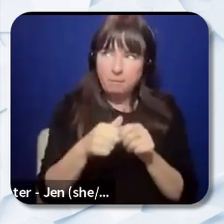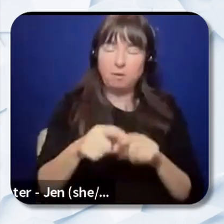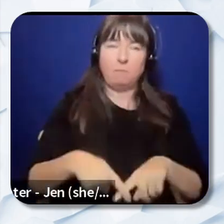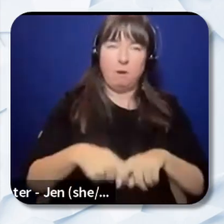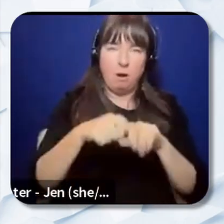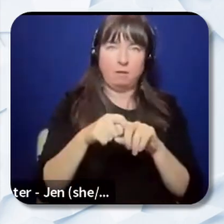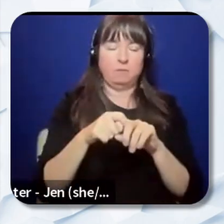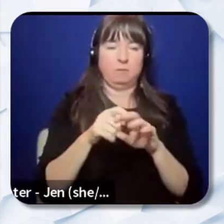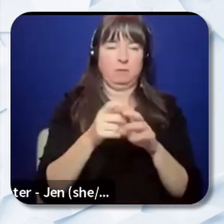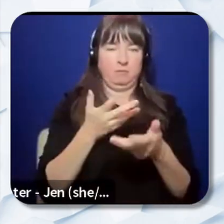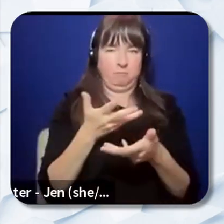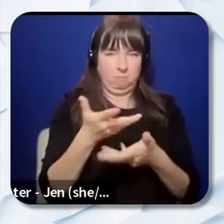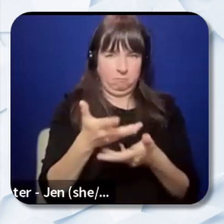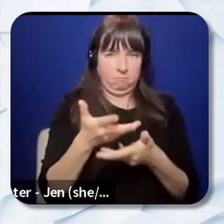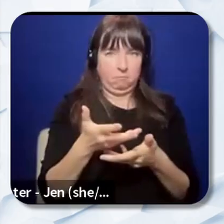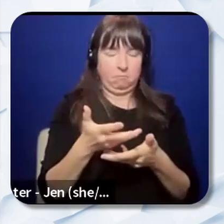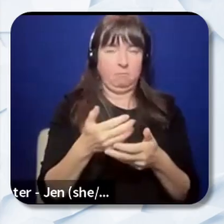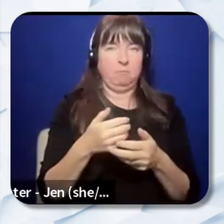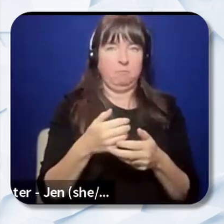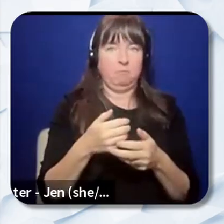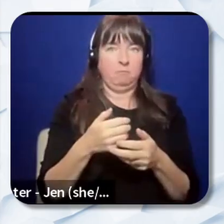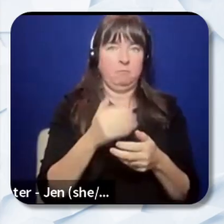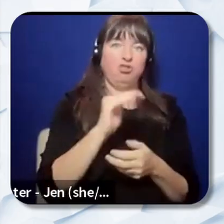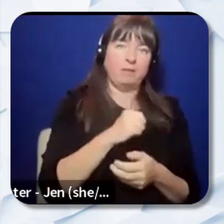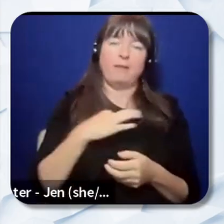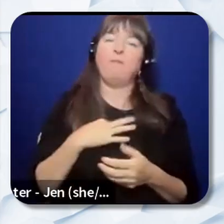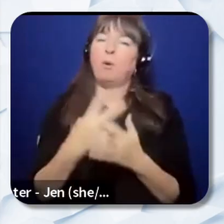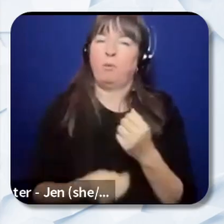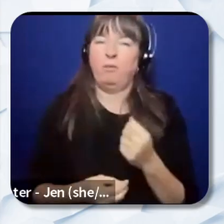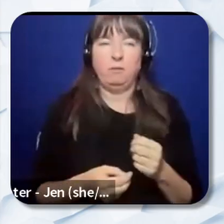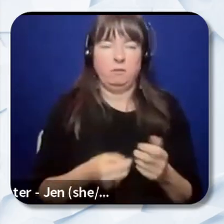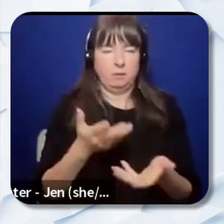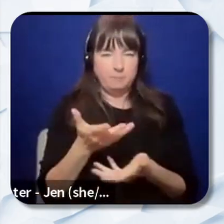and a child and staff I'm talking about both. And just actually listening to them because that's all